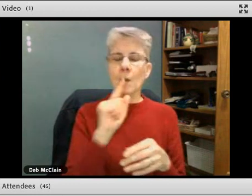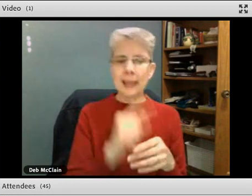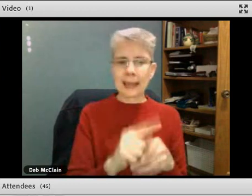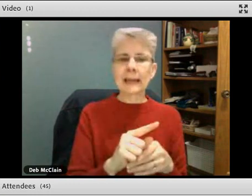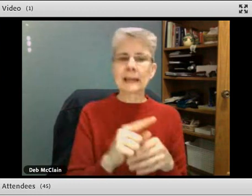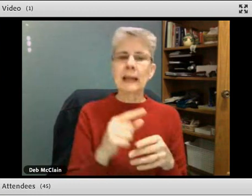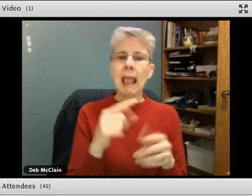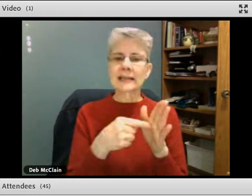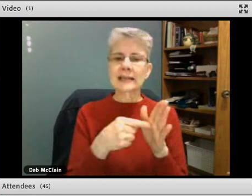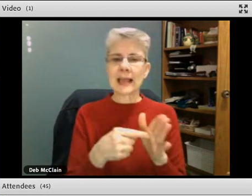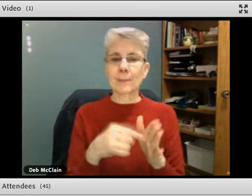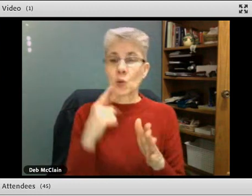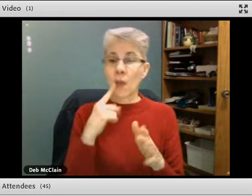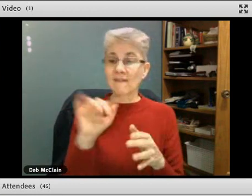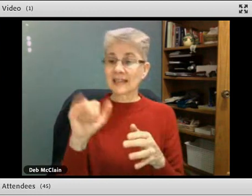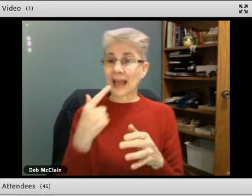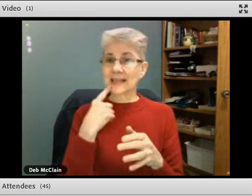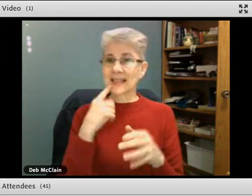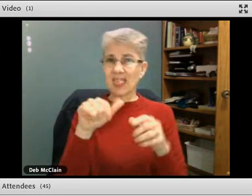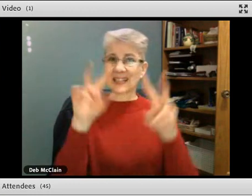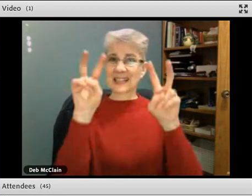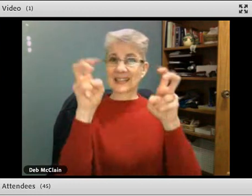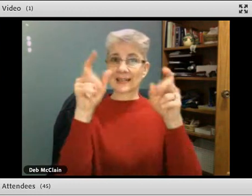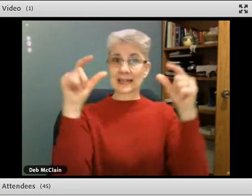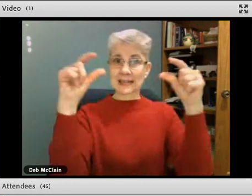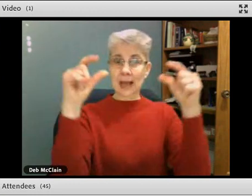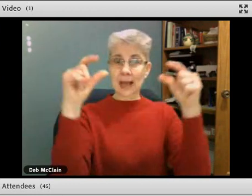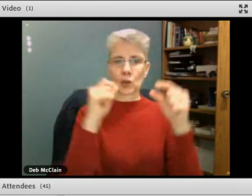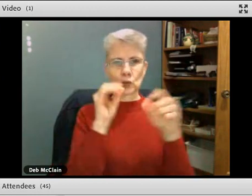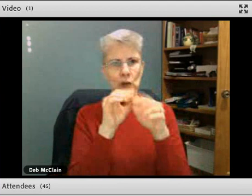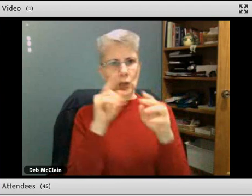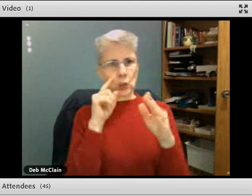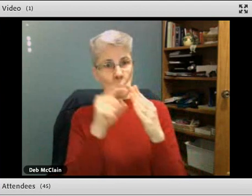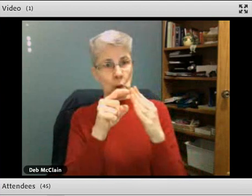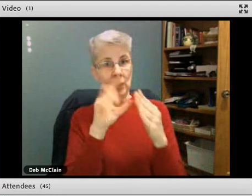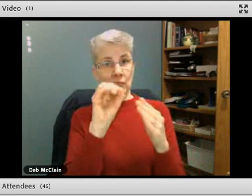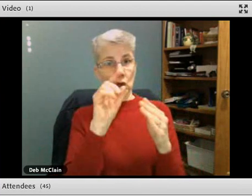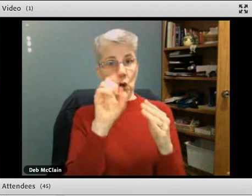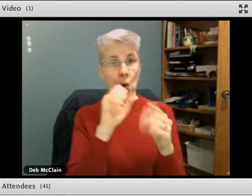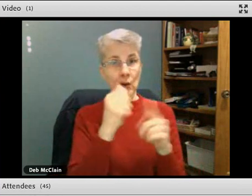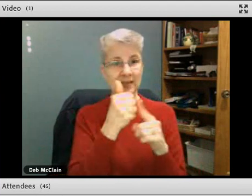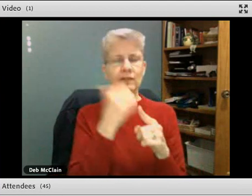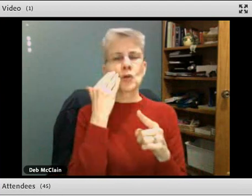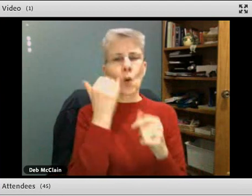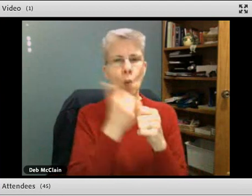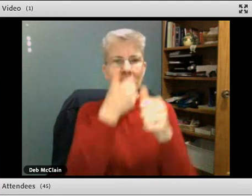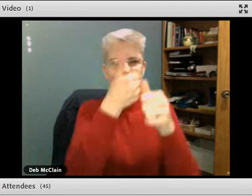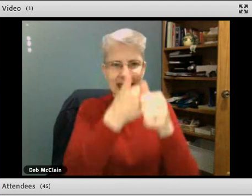So it is clear when you look at the code itself what each thing is. MARC was developed when we still didn't have